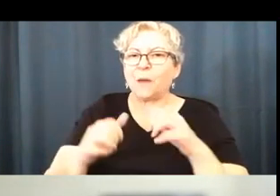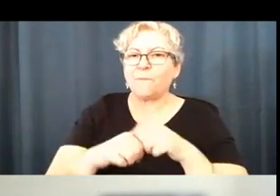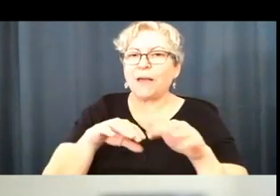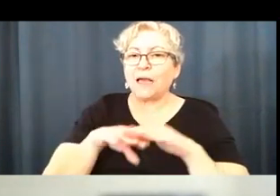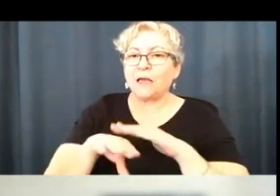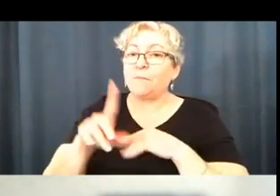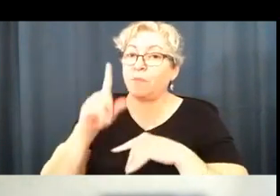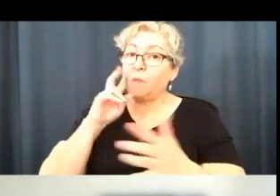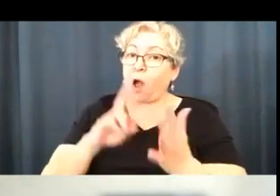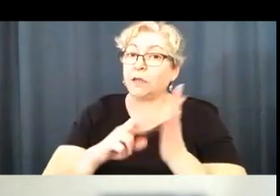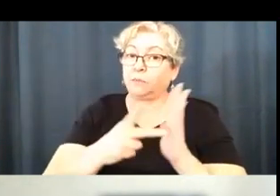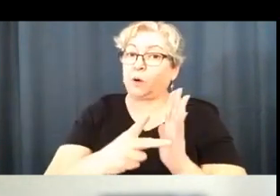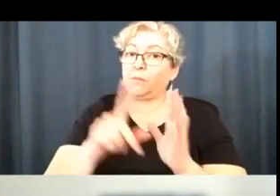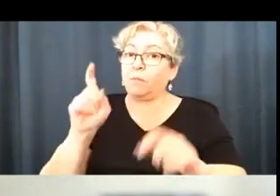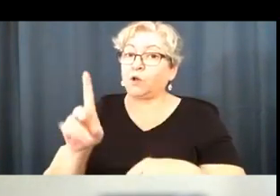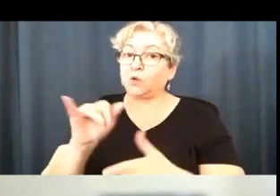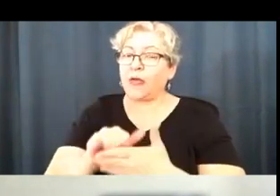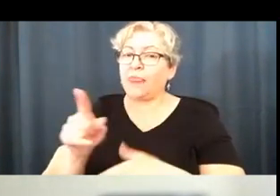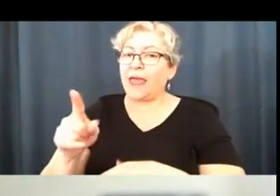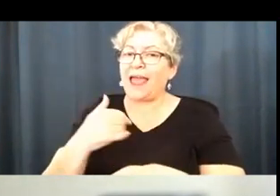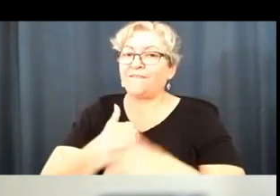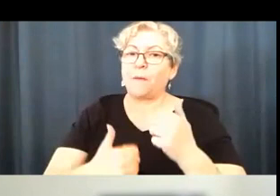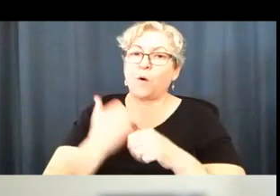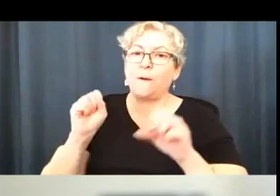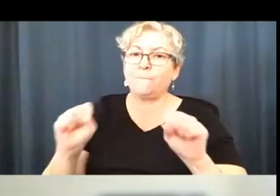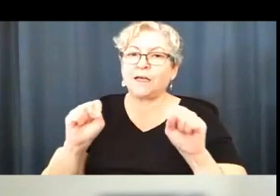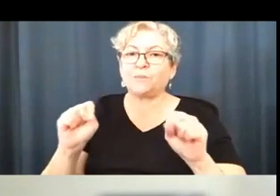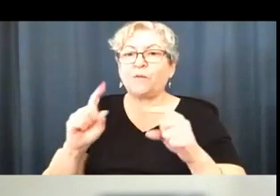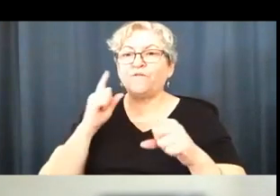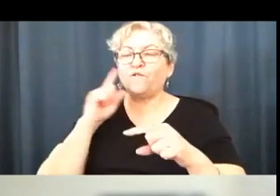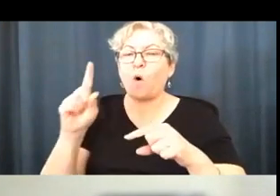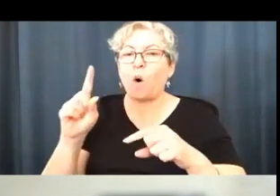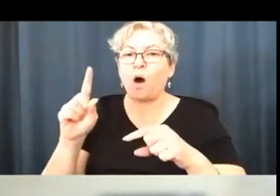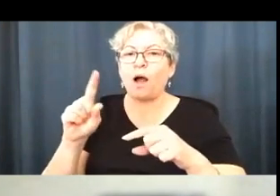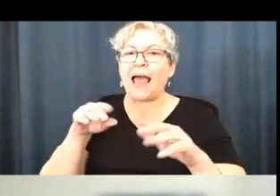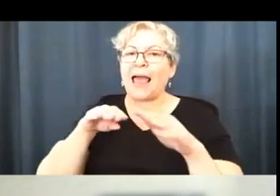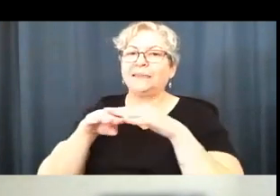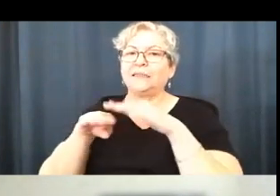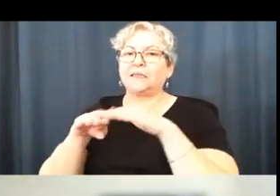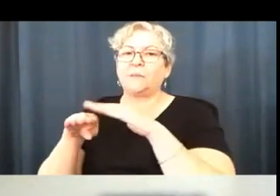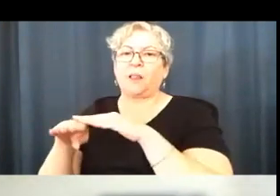but they do seem to have the most potential for as far as like those accessible base templates